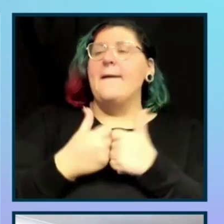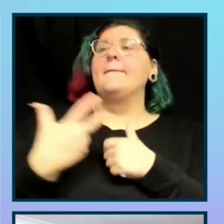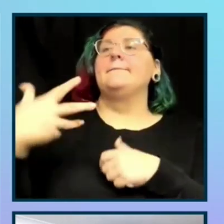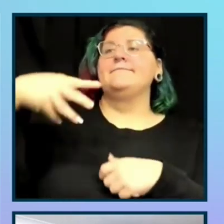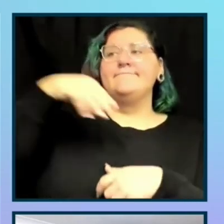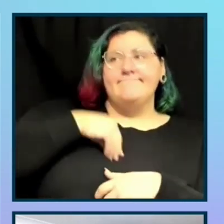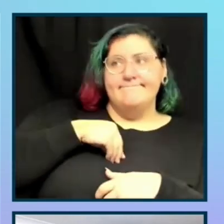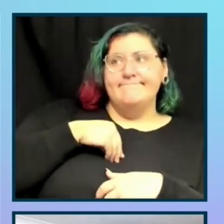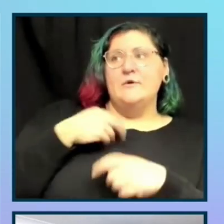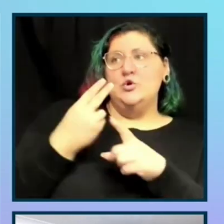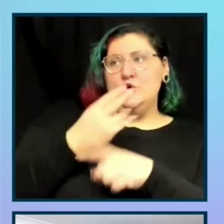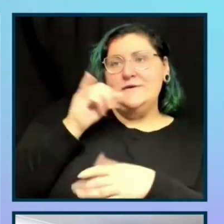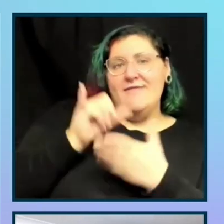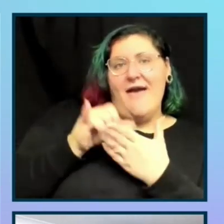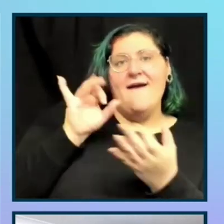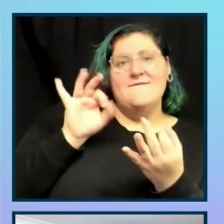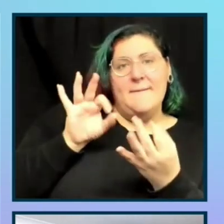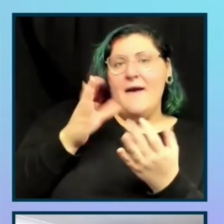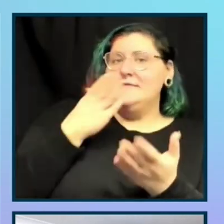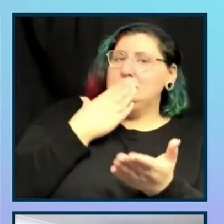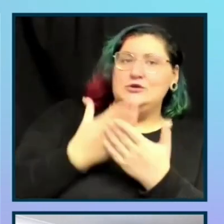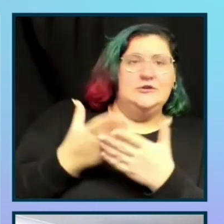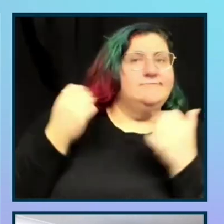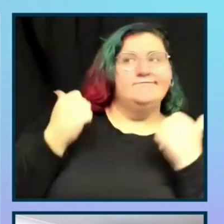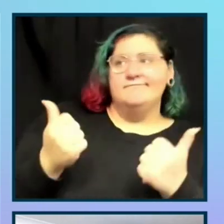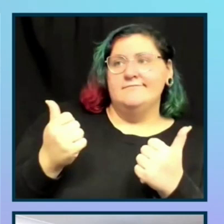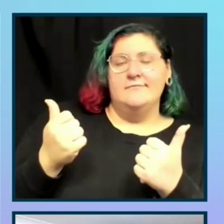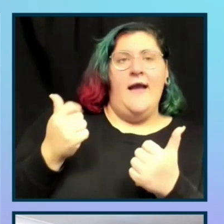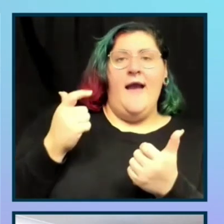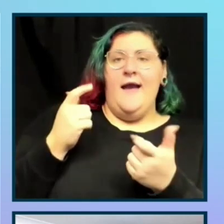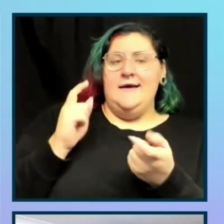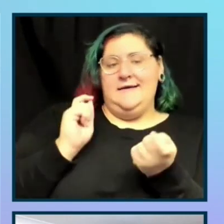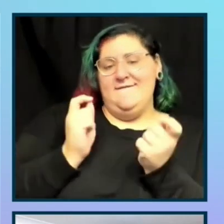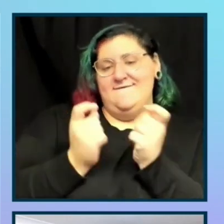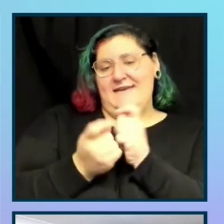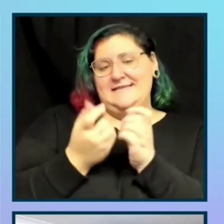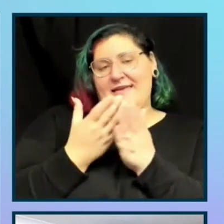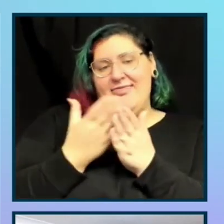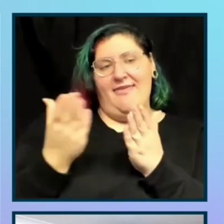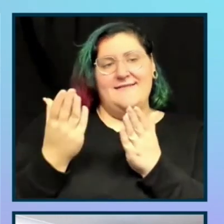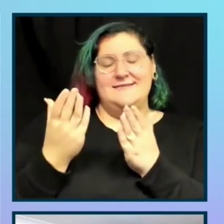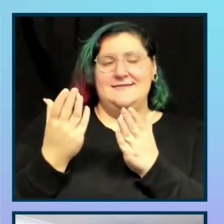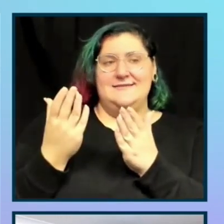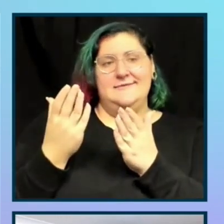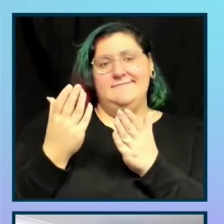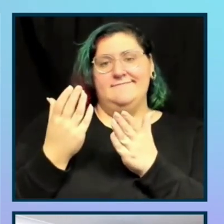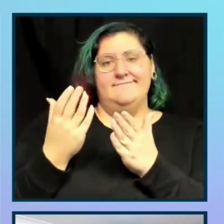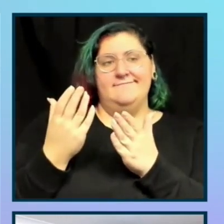you know, been tweaking those features. They put in with feedback with more feedback, which is a great way to do it.